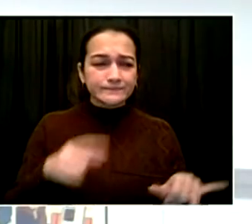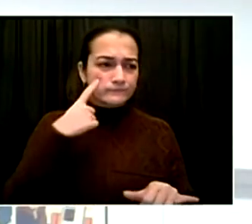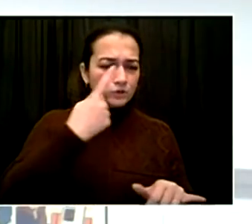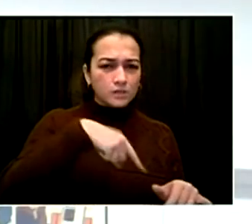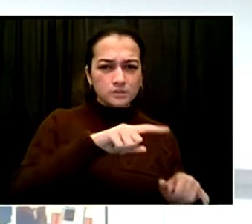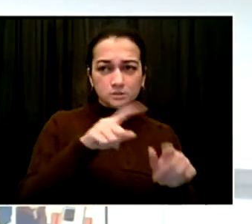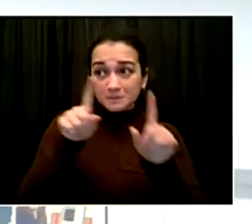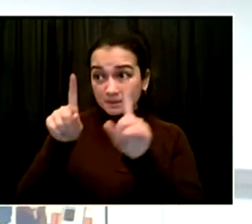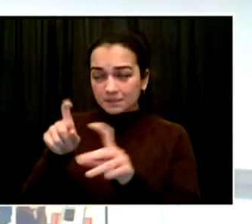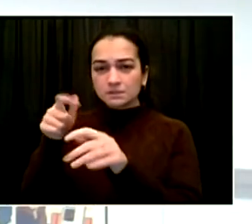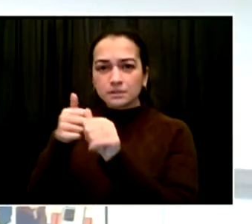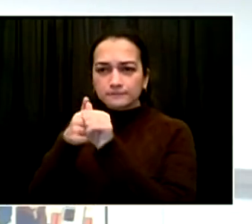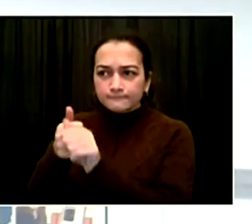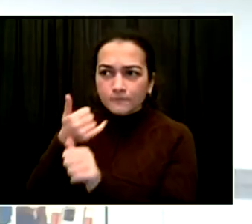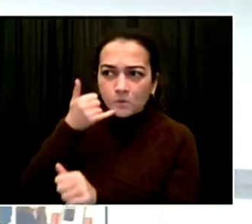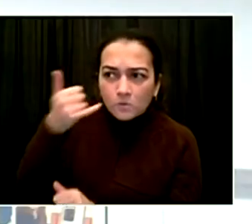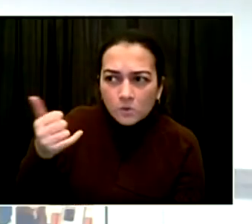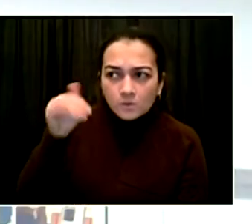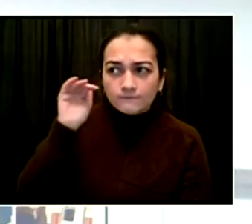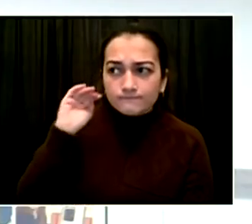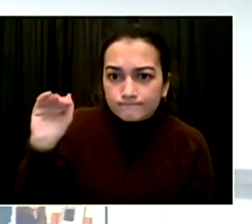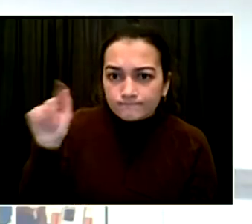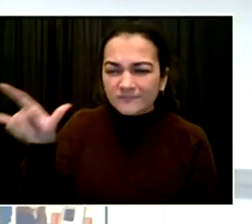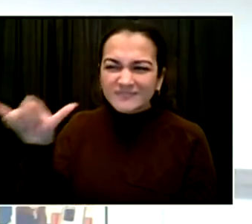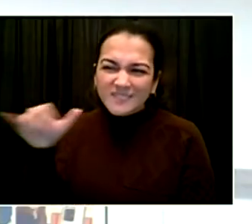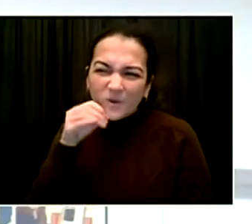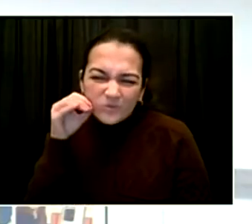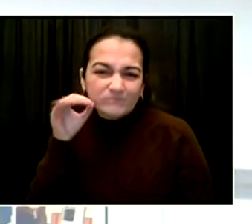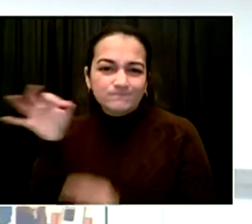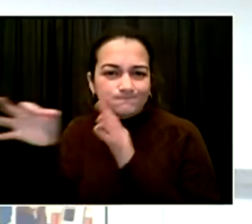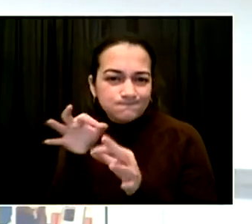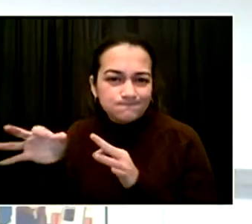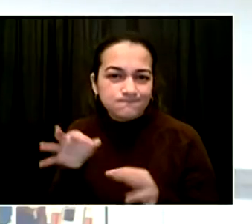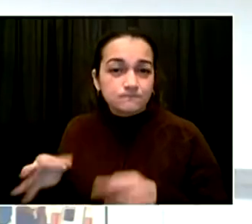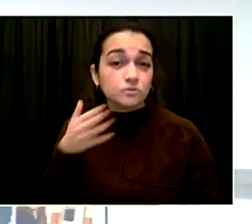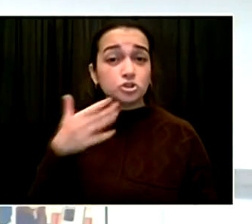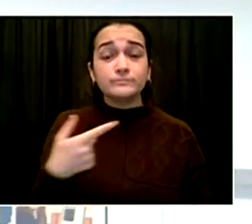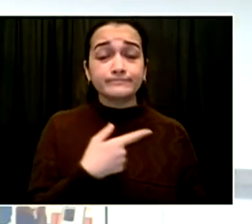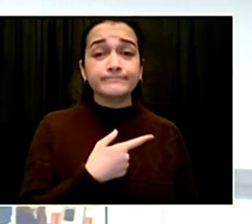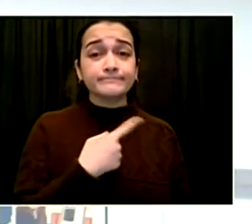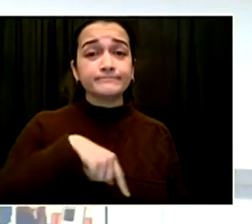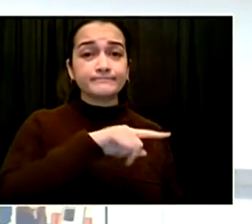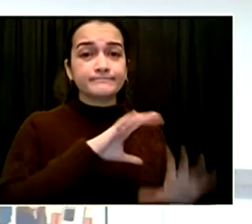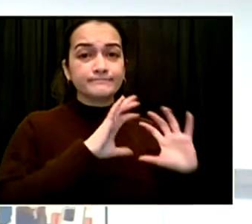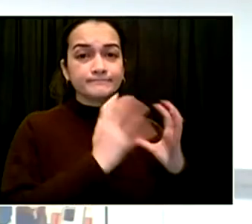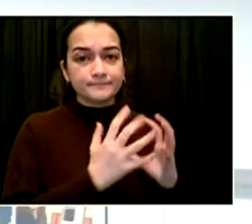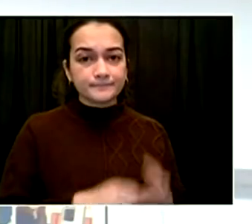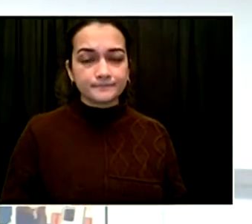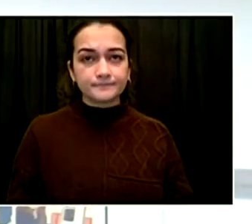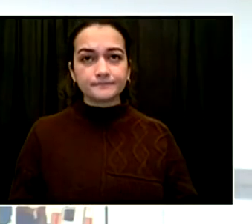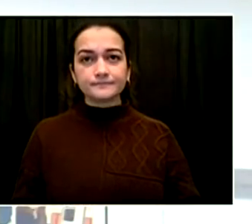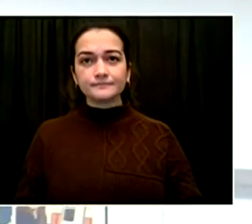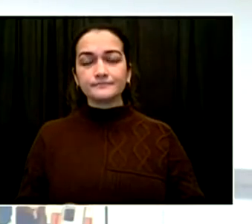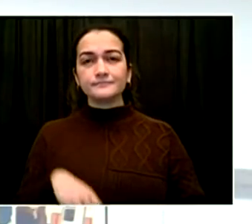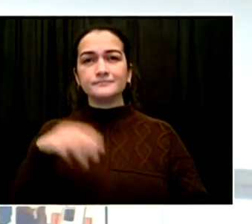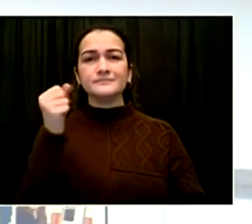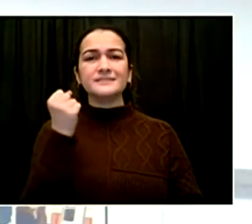ARE NOTIFIED SO THEY CAN APPROPRIATELY QUARANTINE, AND